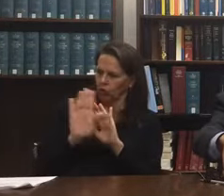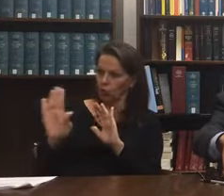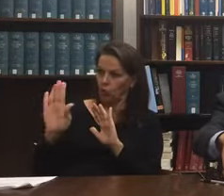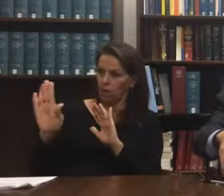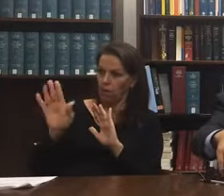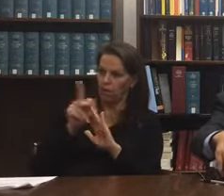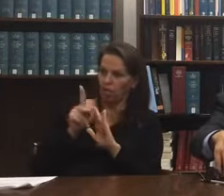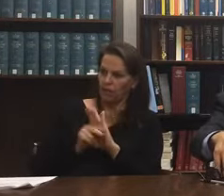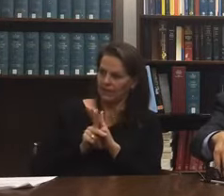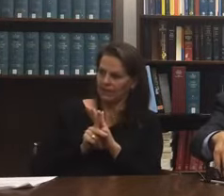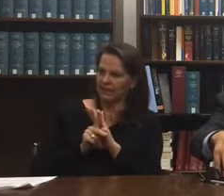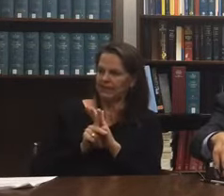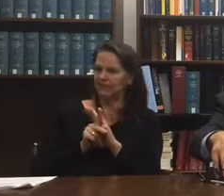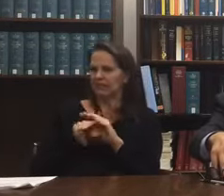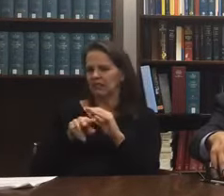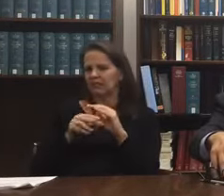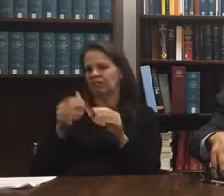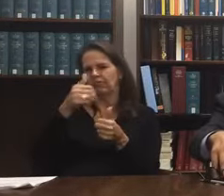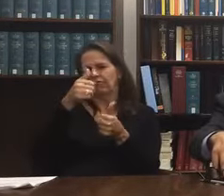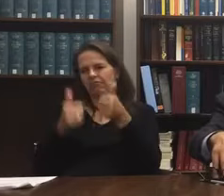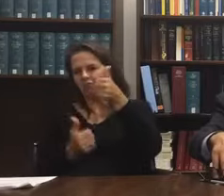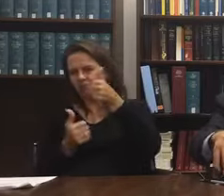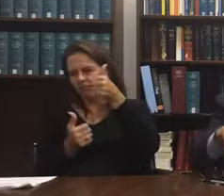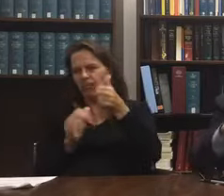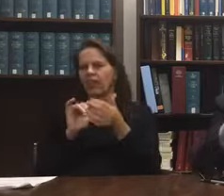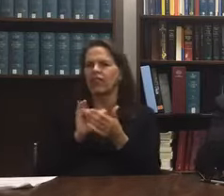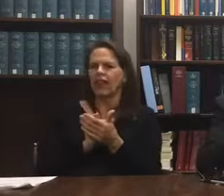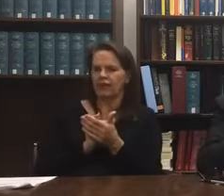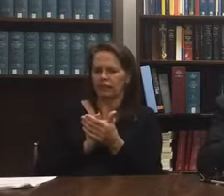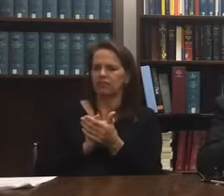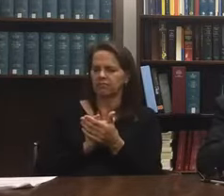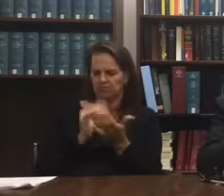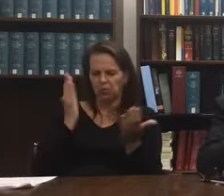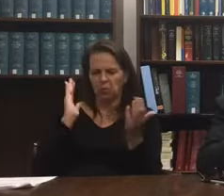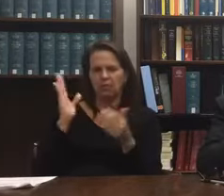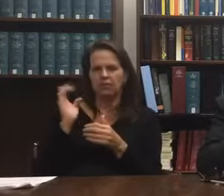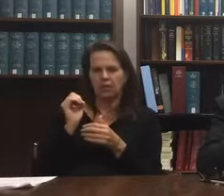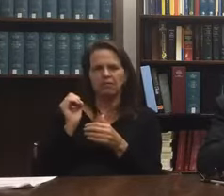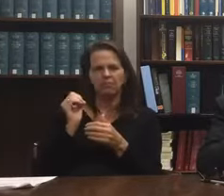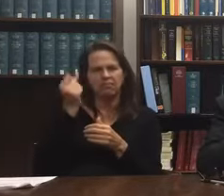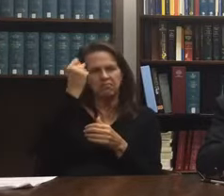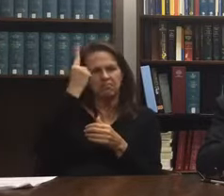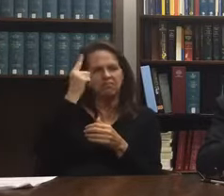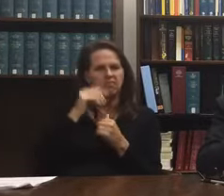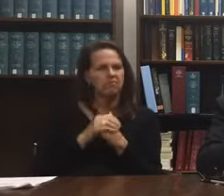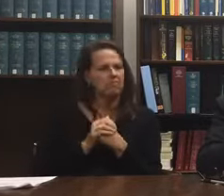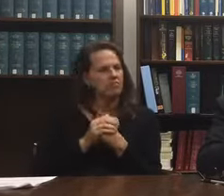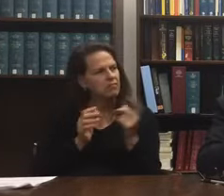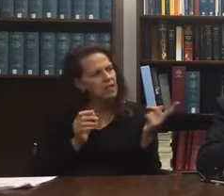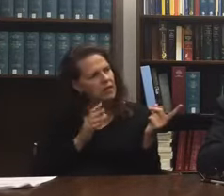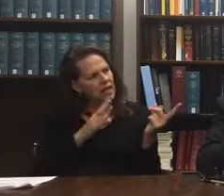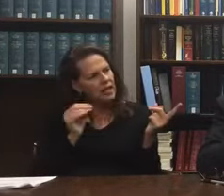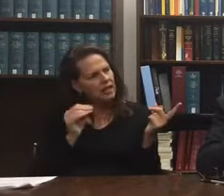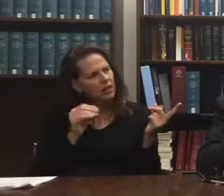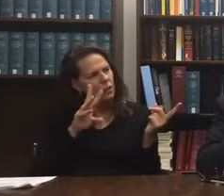and is causing this reduction or denial which it should not and then hope that the hearing officer understands that what one thing we've seen specific to